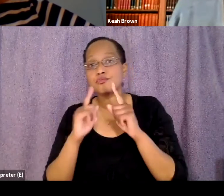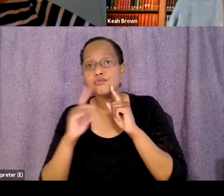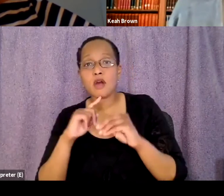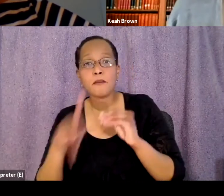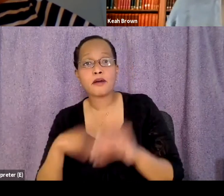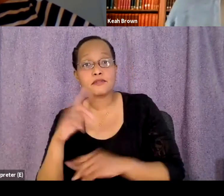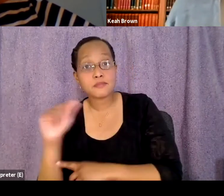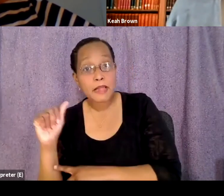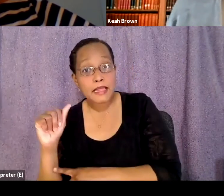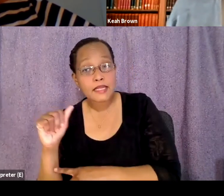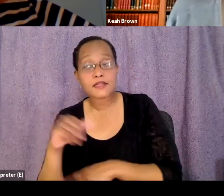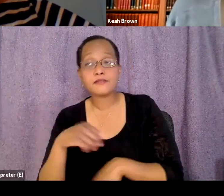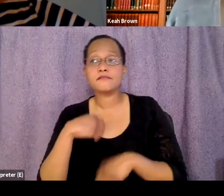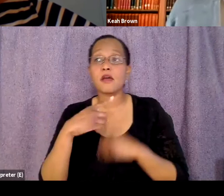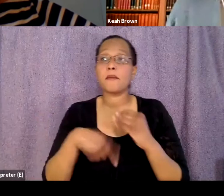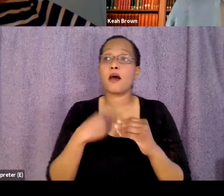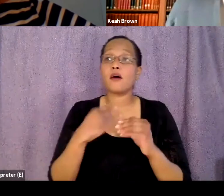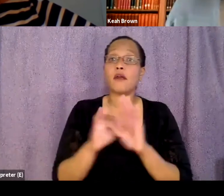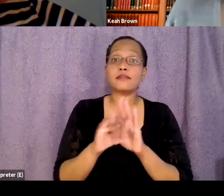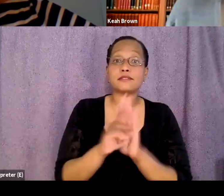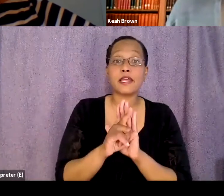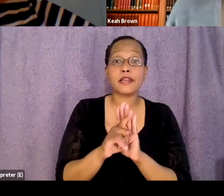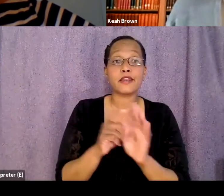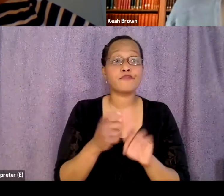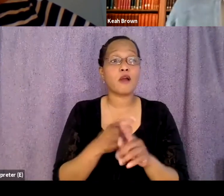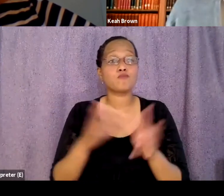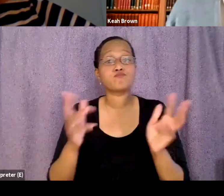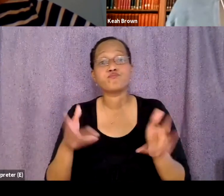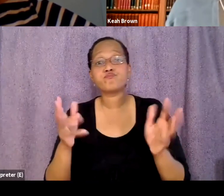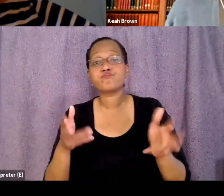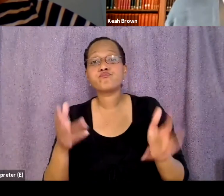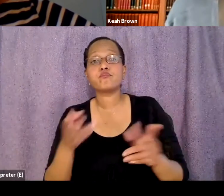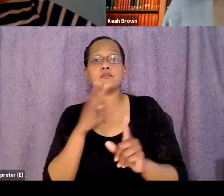Keah Brown: Identity from a place of conversation, so that people feel like they can let their